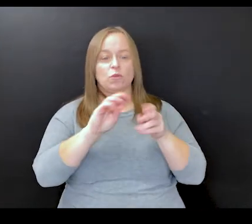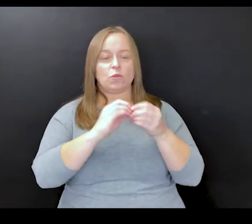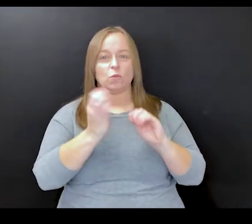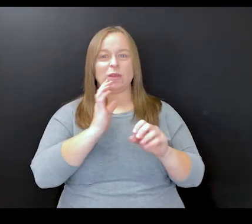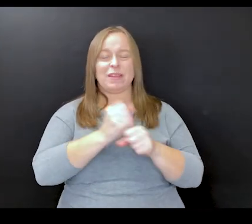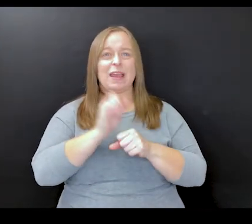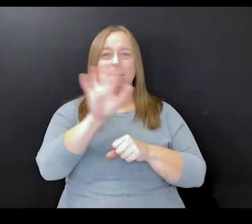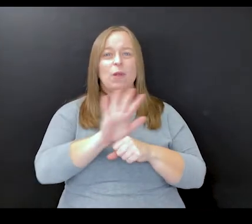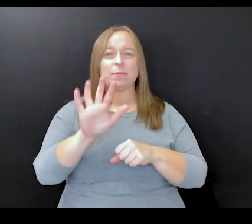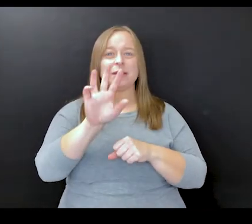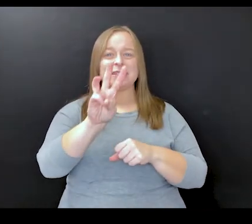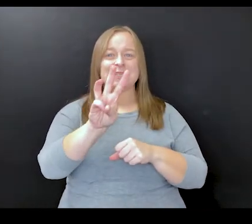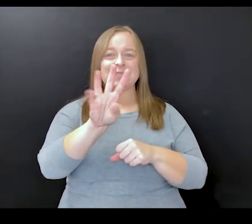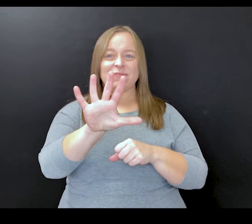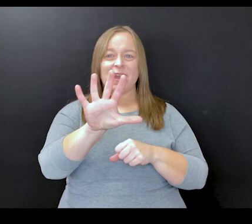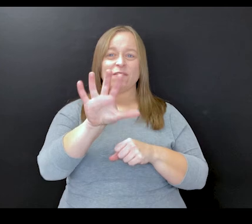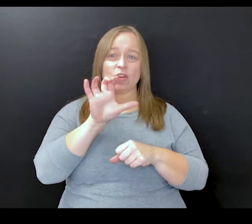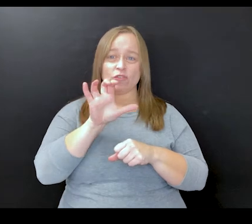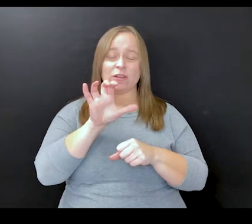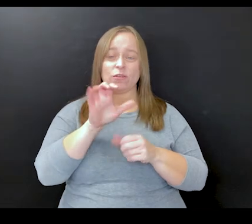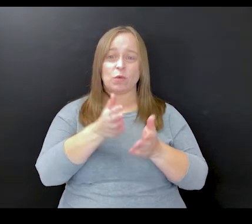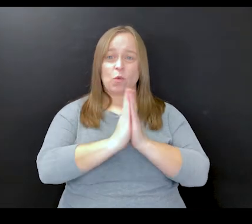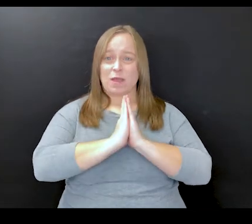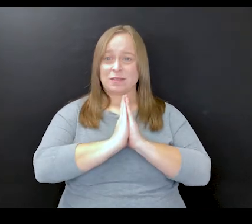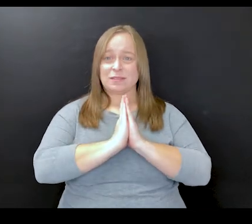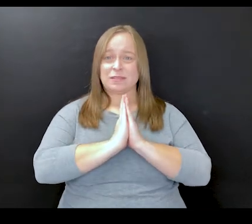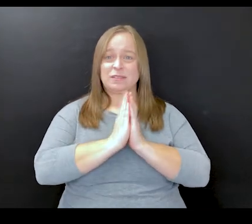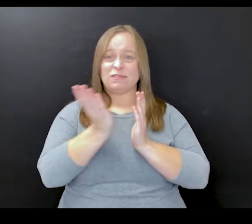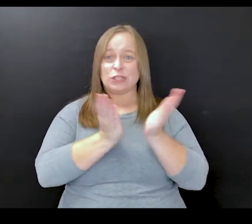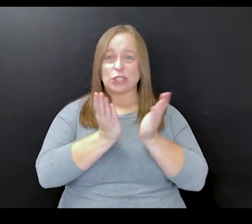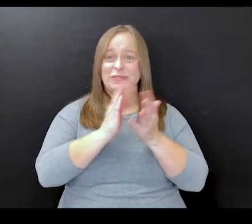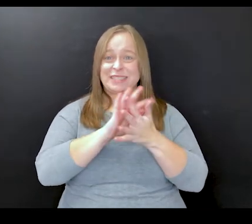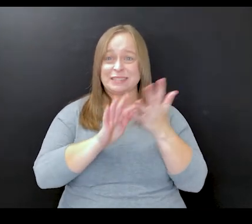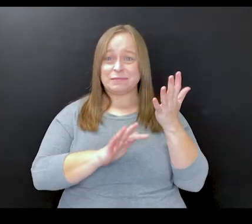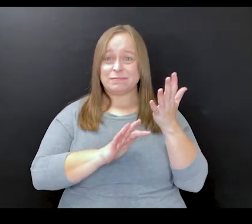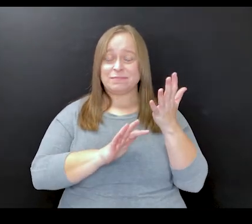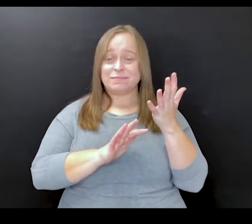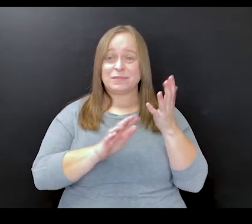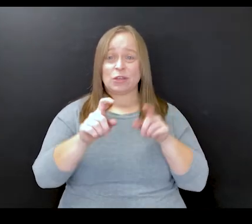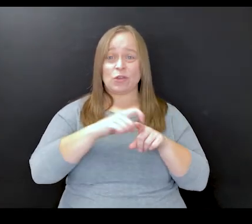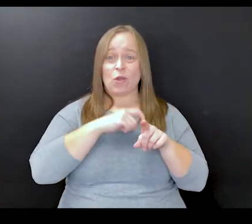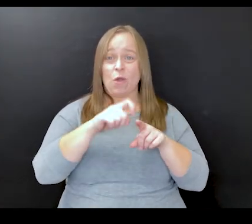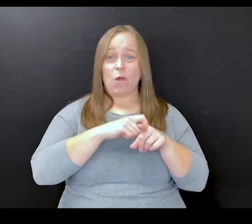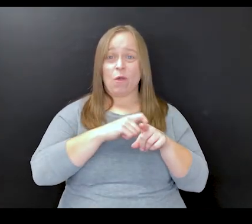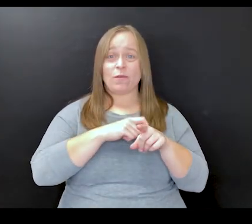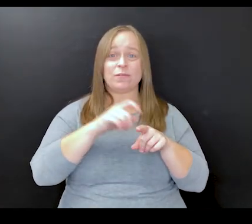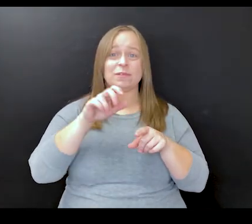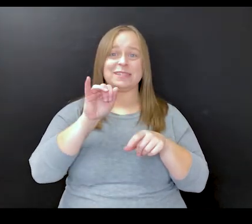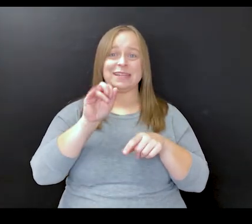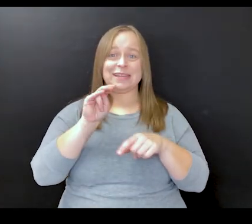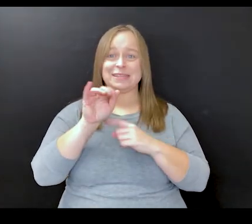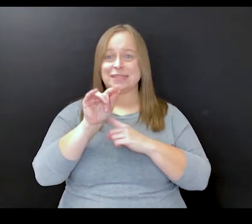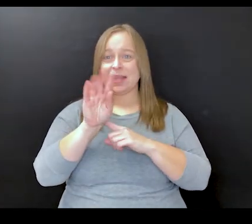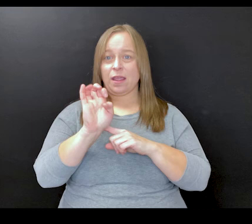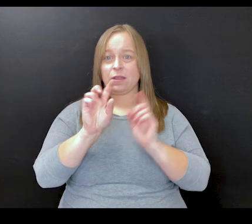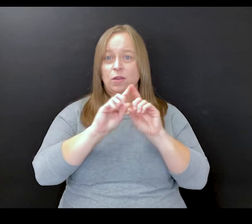we've received approximately 6,500 requests for services, and these calls come into our intake department